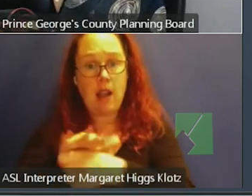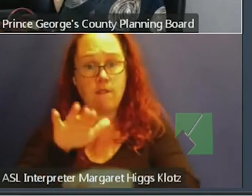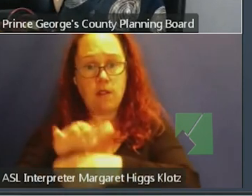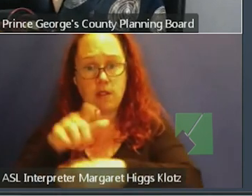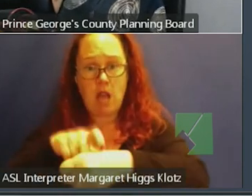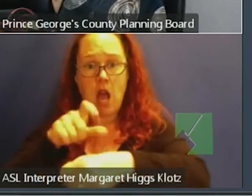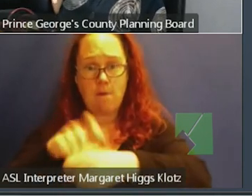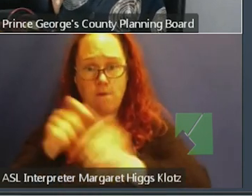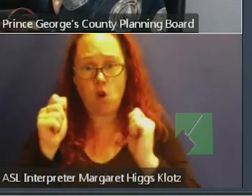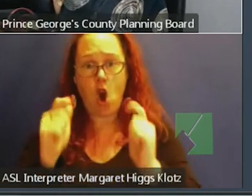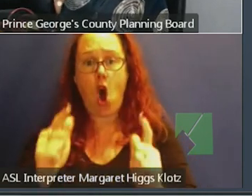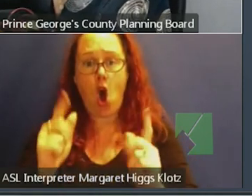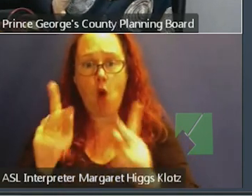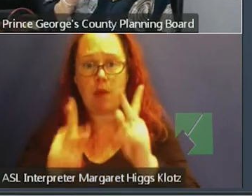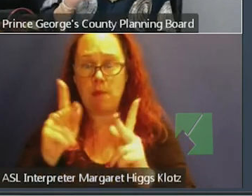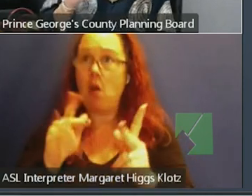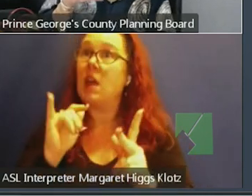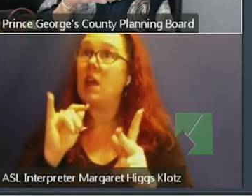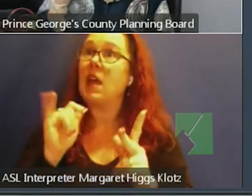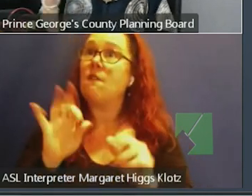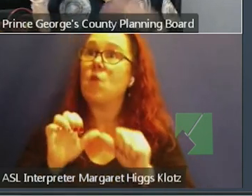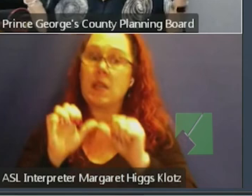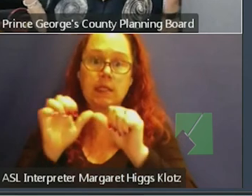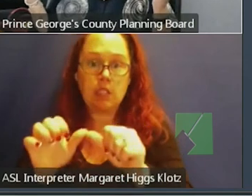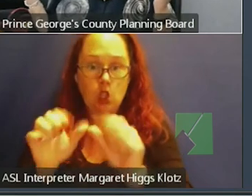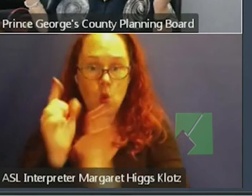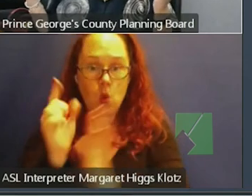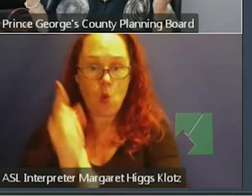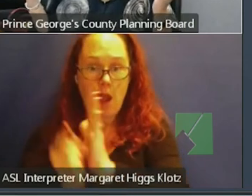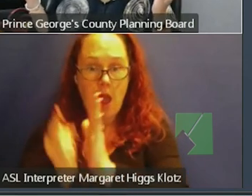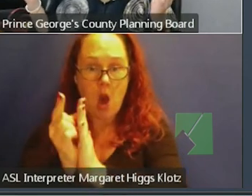Also, if we go for one more hour, which remains to be seen,